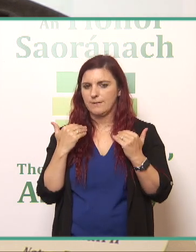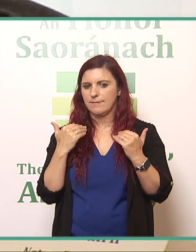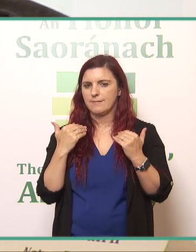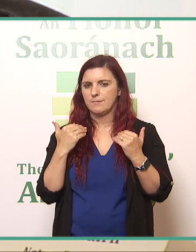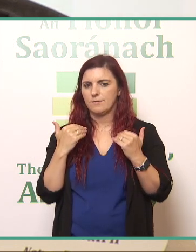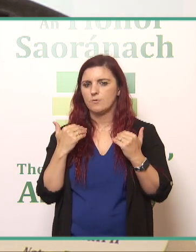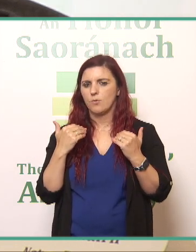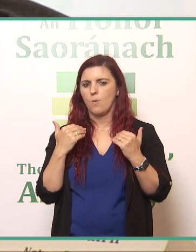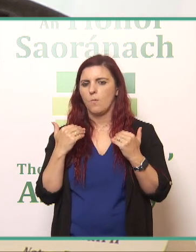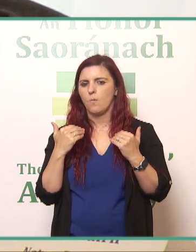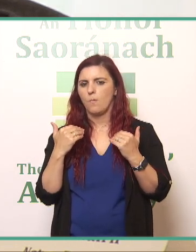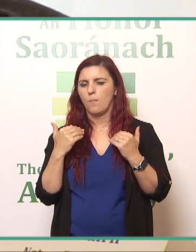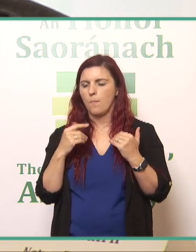here. But what we